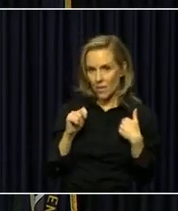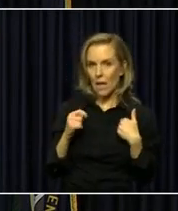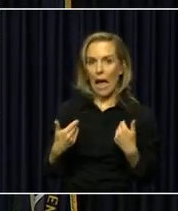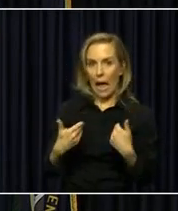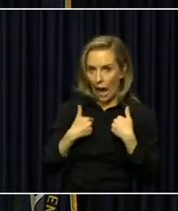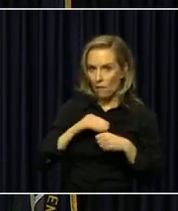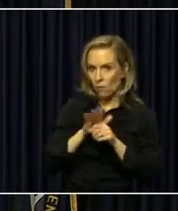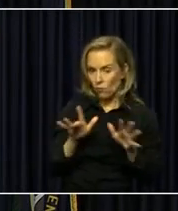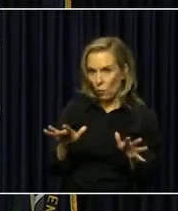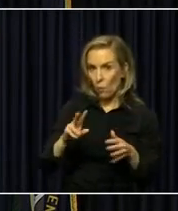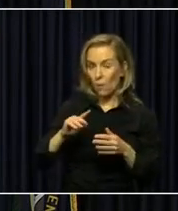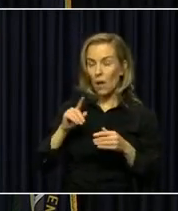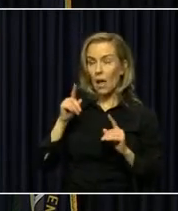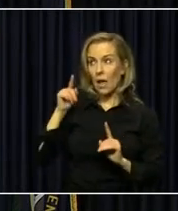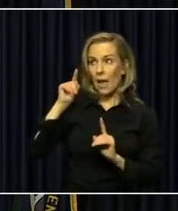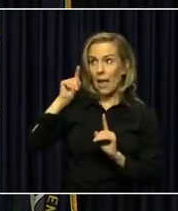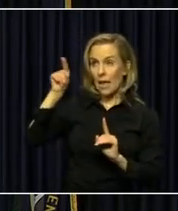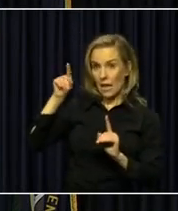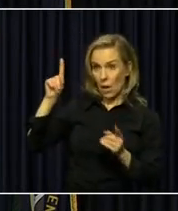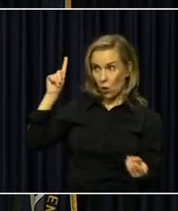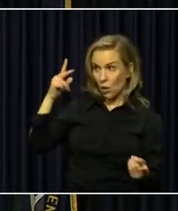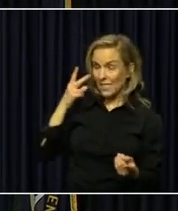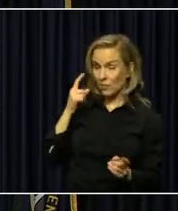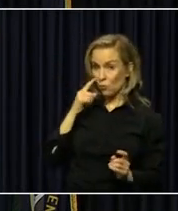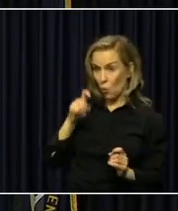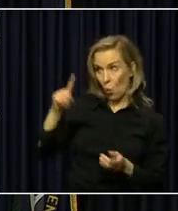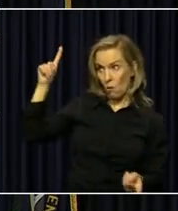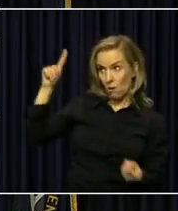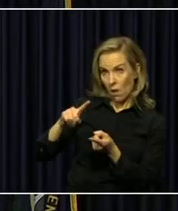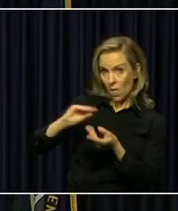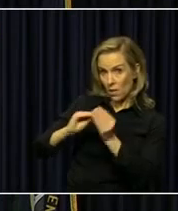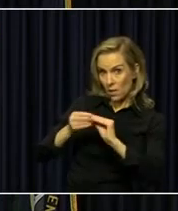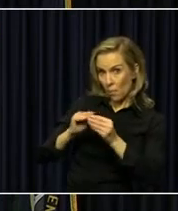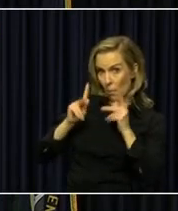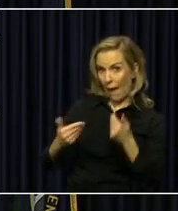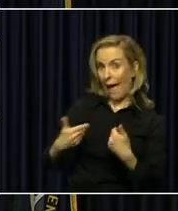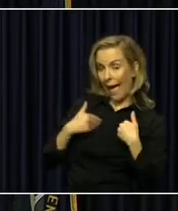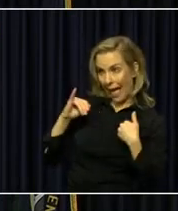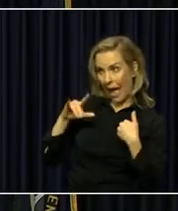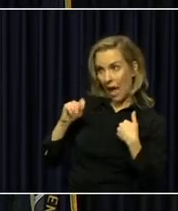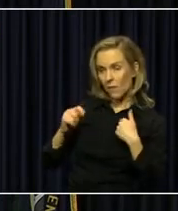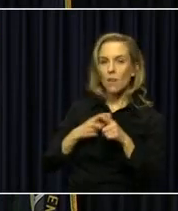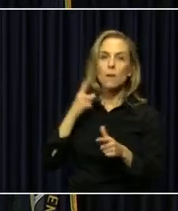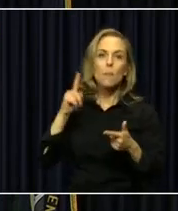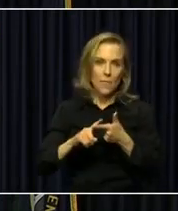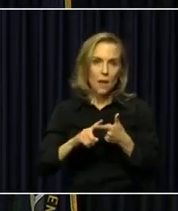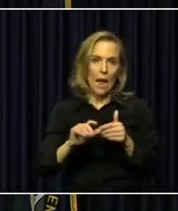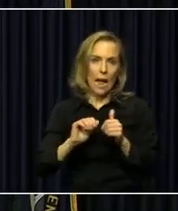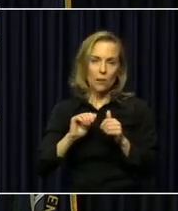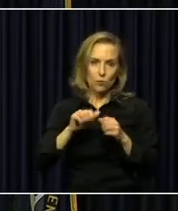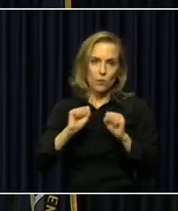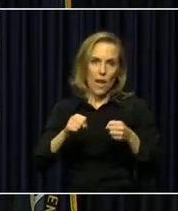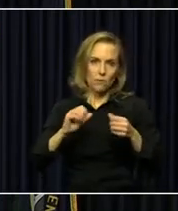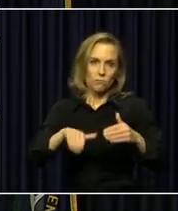OPEN THINGS UP, IT'S STILL GOING TO BE A LOT OF PEOPLE BEING TESTED AT DIFFERENT TIMES EVEN